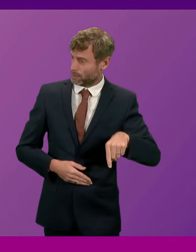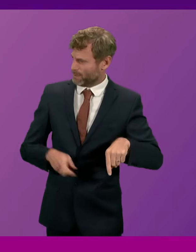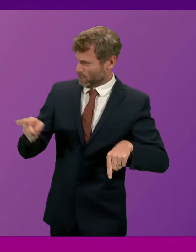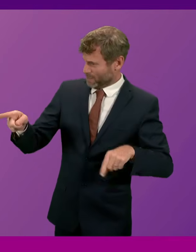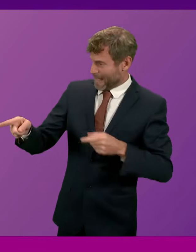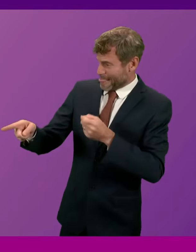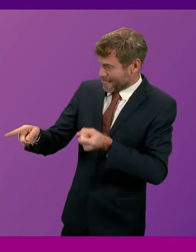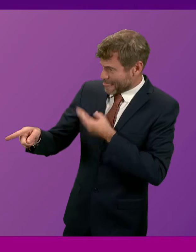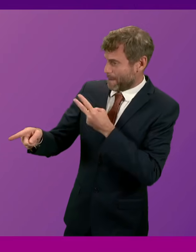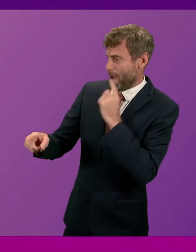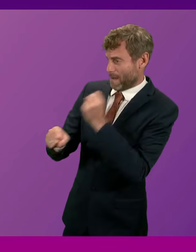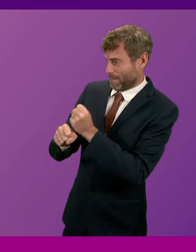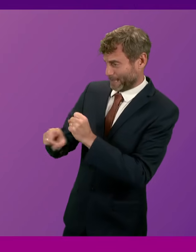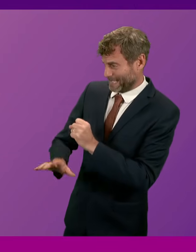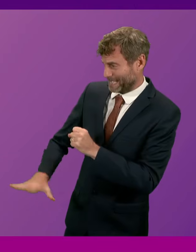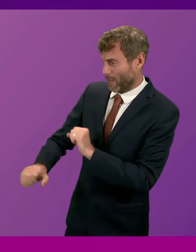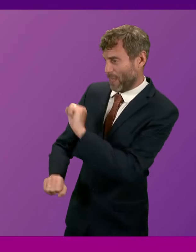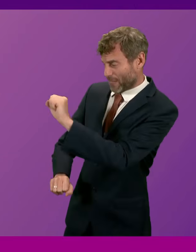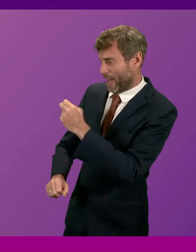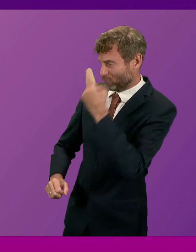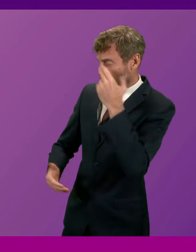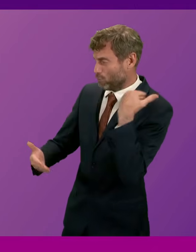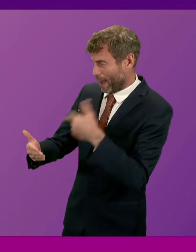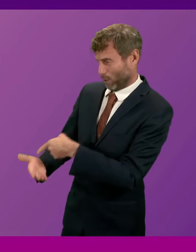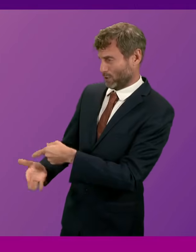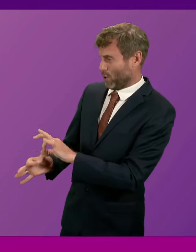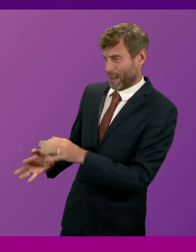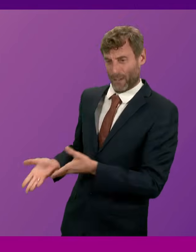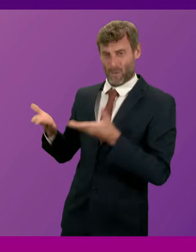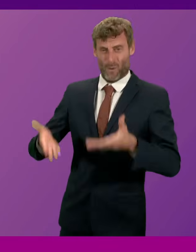over a shambles in Westminster? The Labour Party has nothing to offer Scotland. This